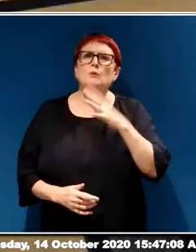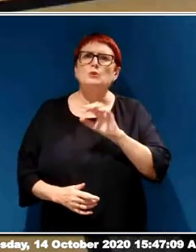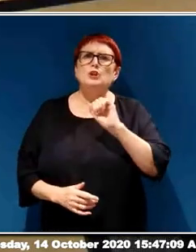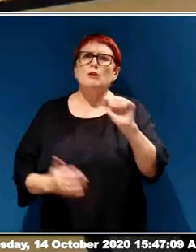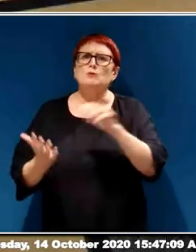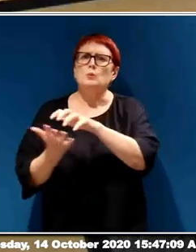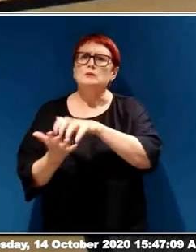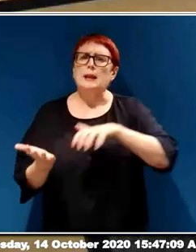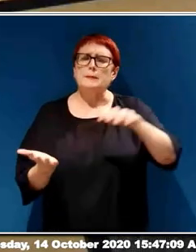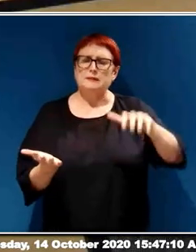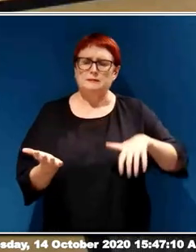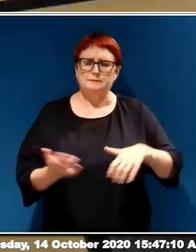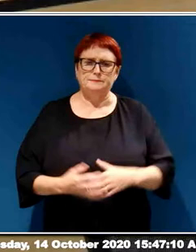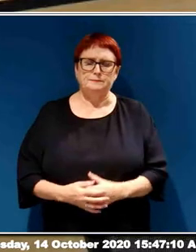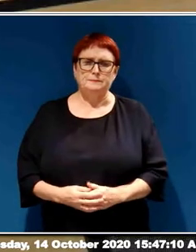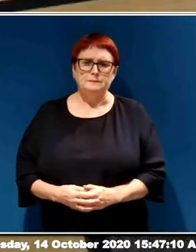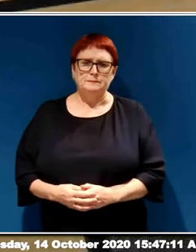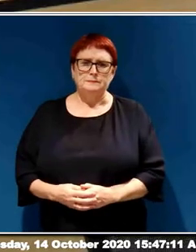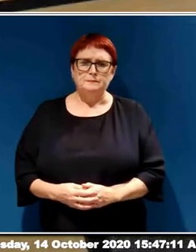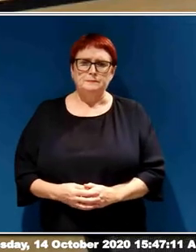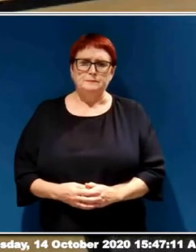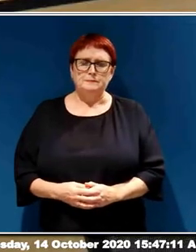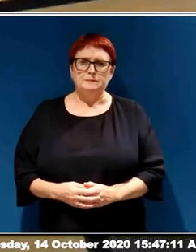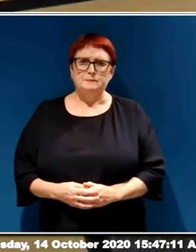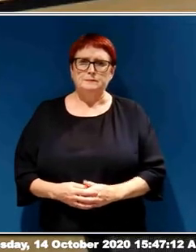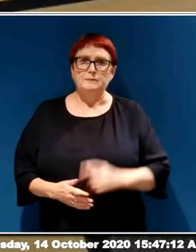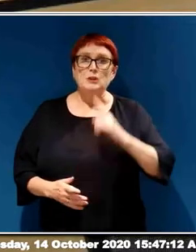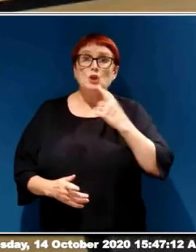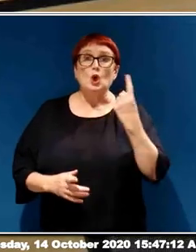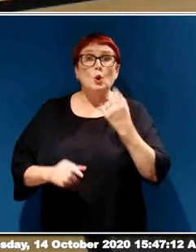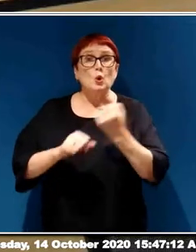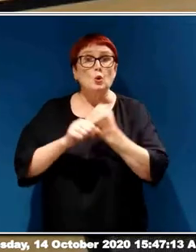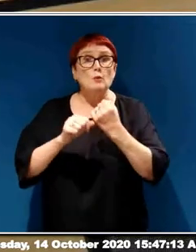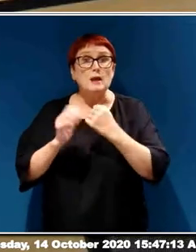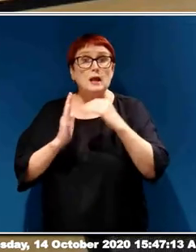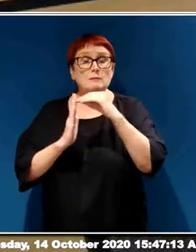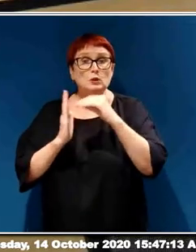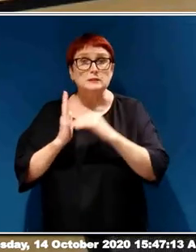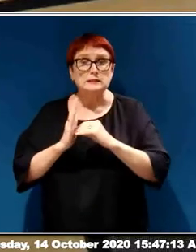policymakers investigate how consultation occurs with students who